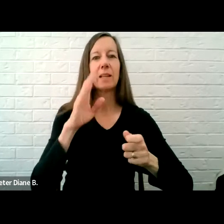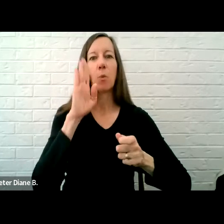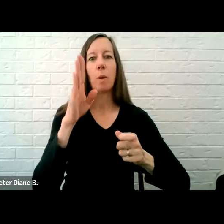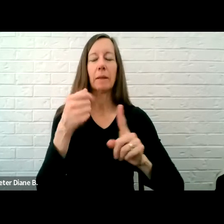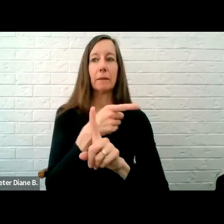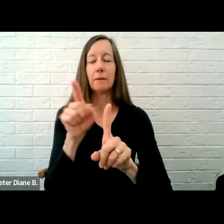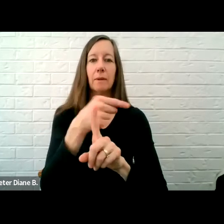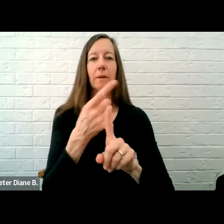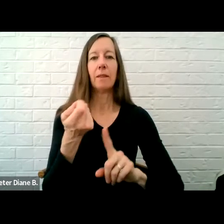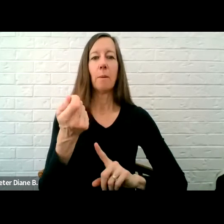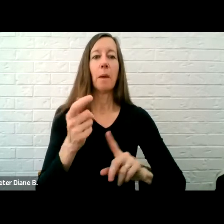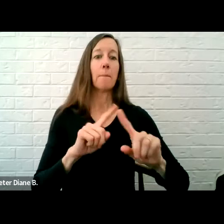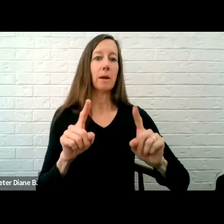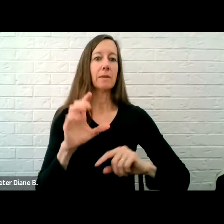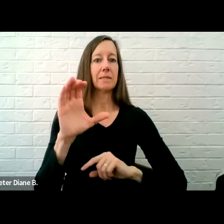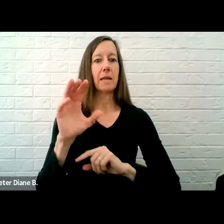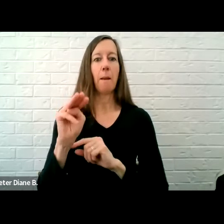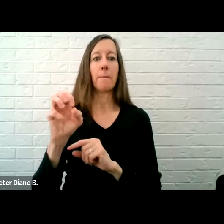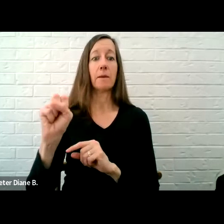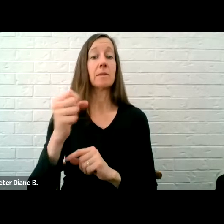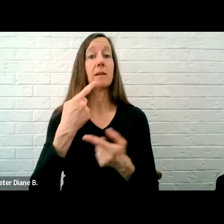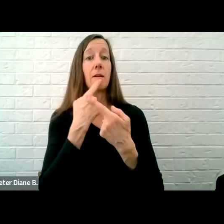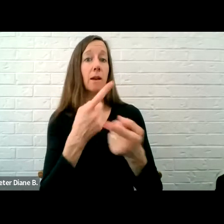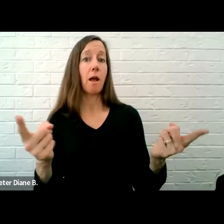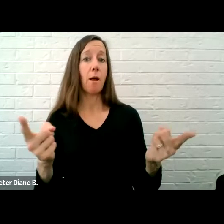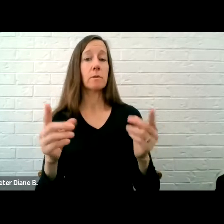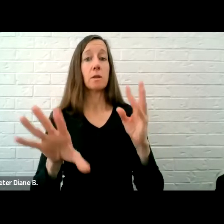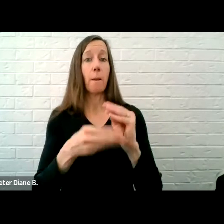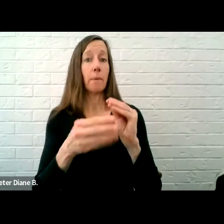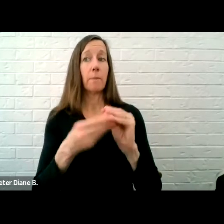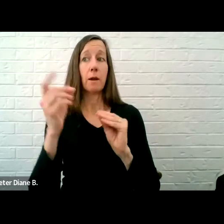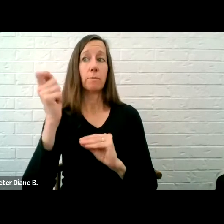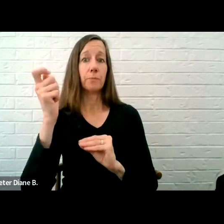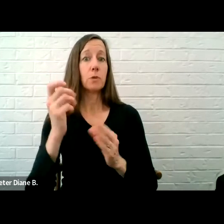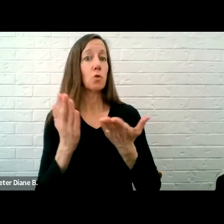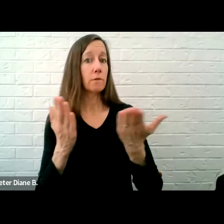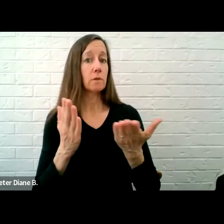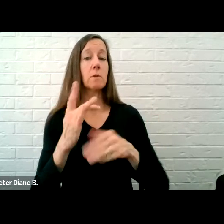Has announced that supplemental services are available to States to provide up to